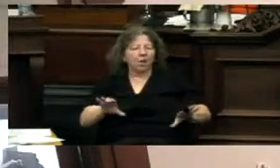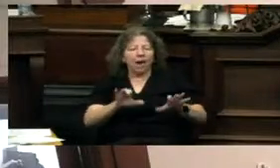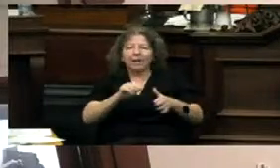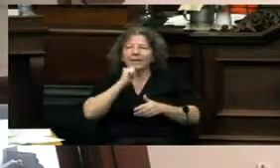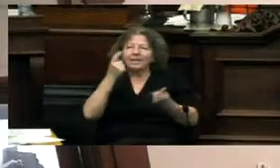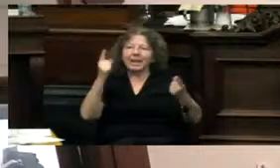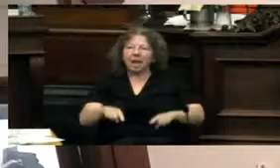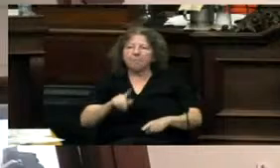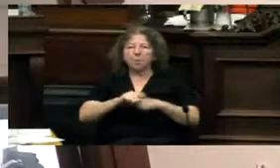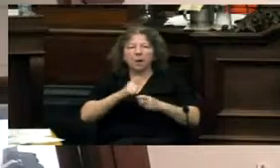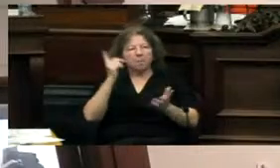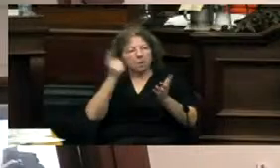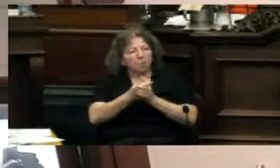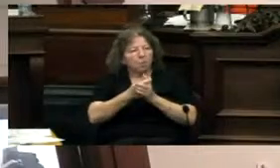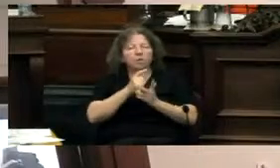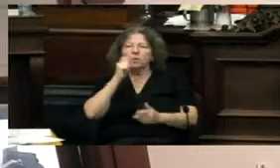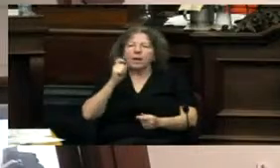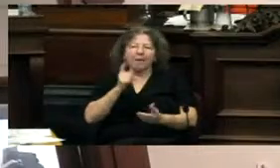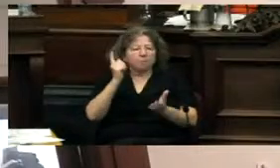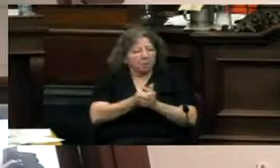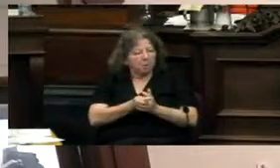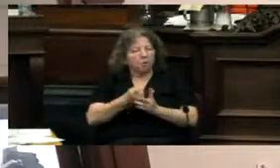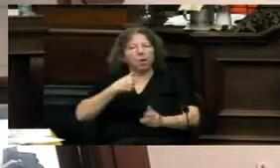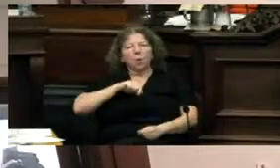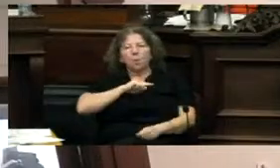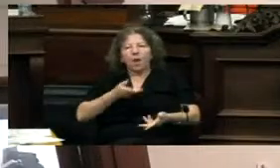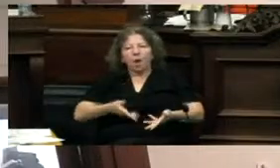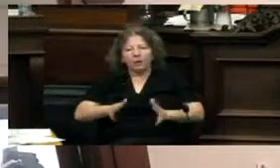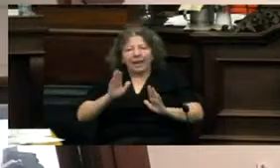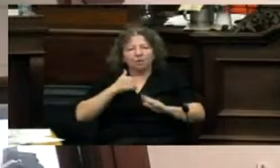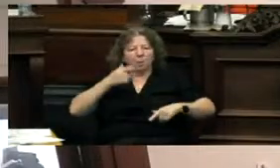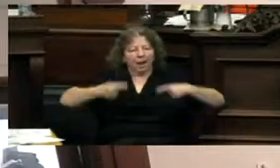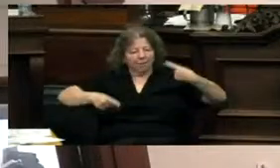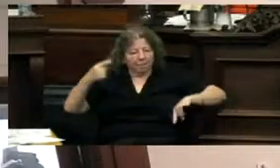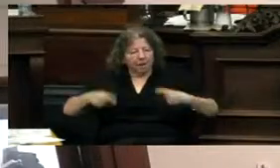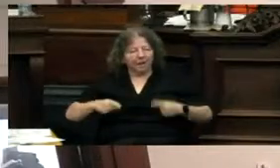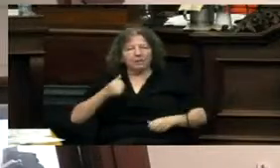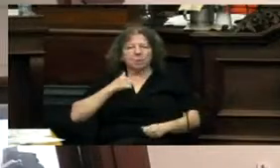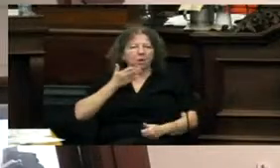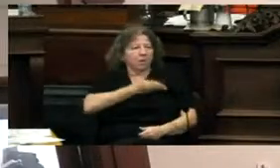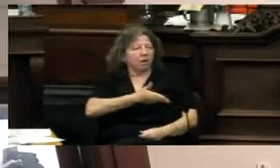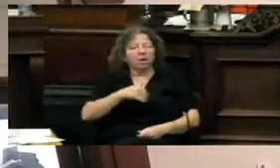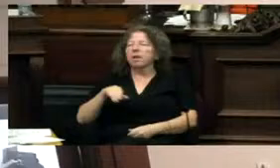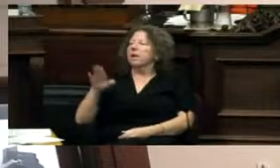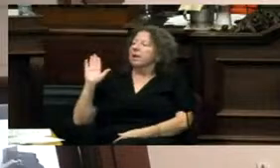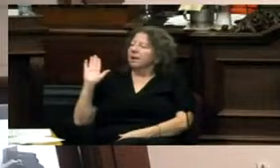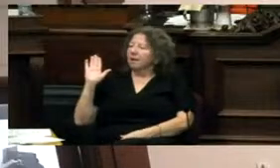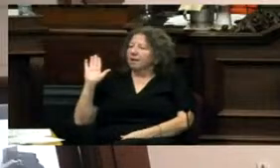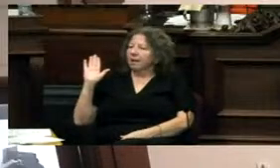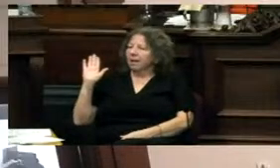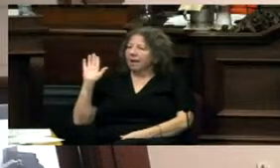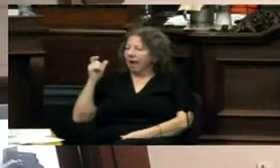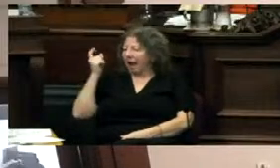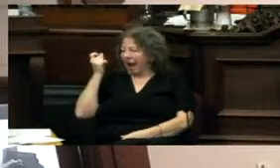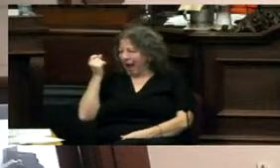had a phone conversation about it. I was, excuse me. So you're giving lights, camera action like you want to be snarky and